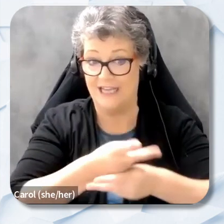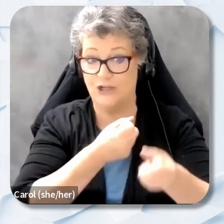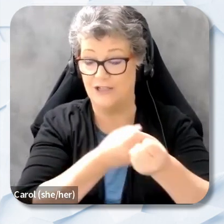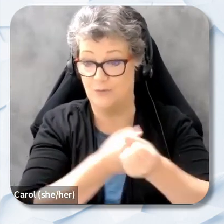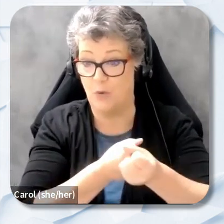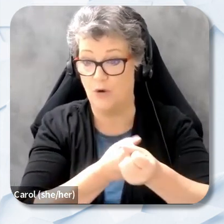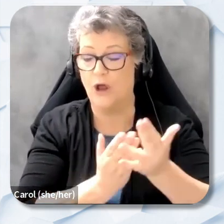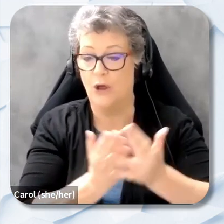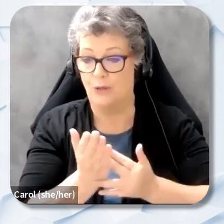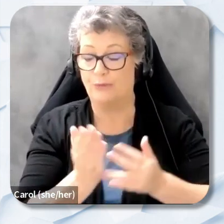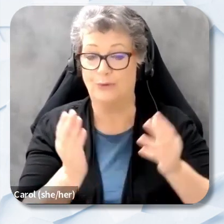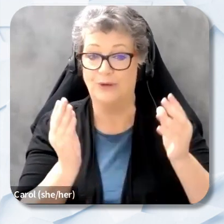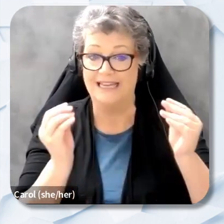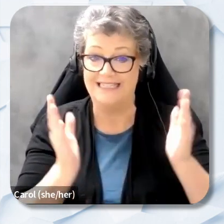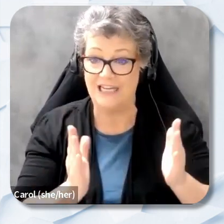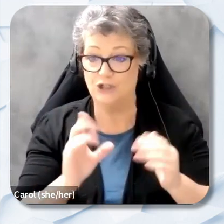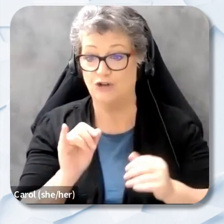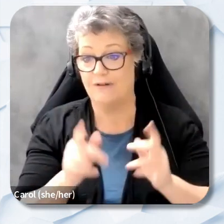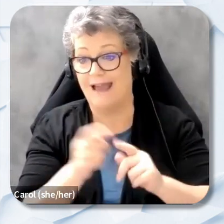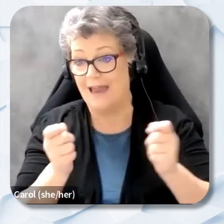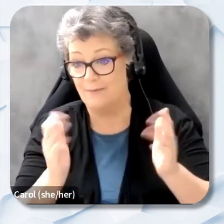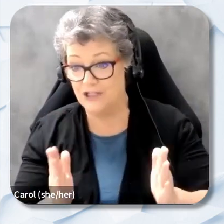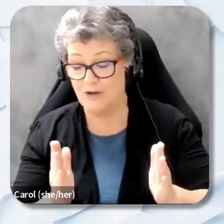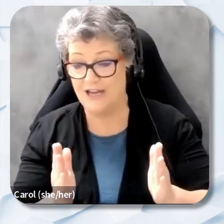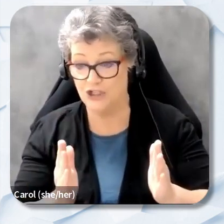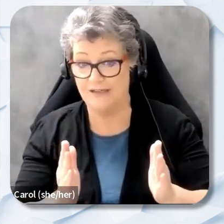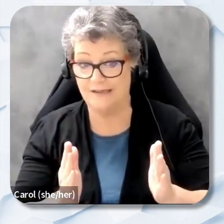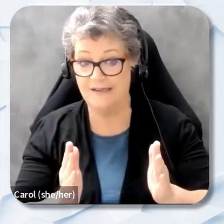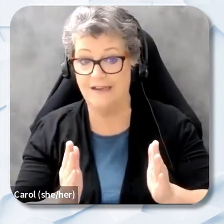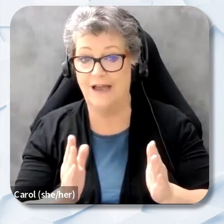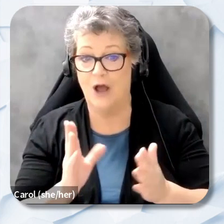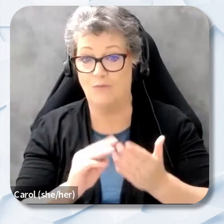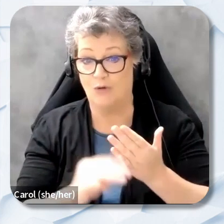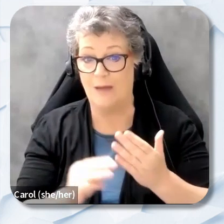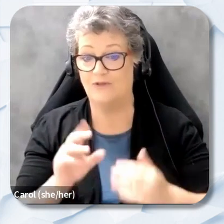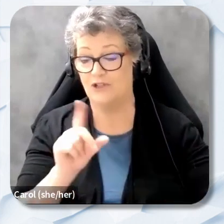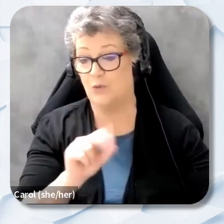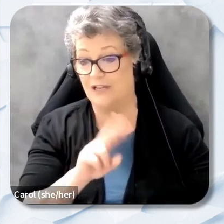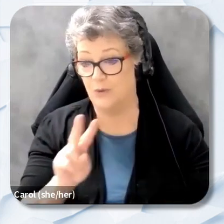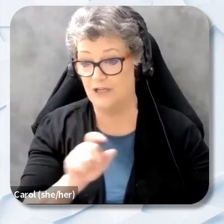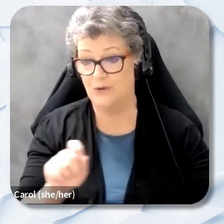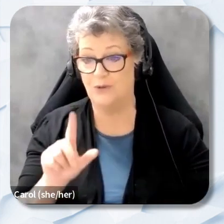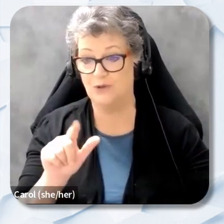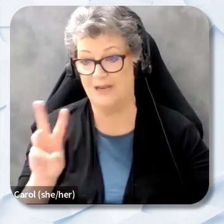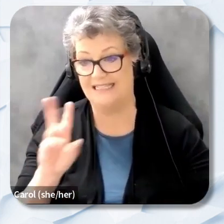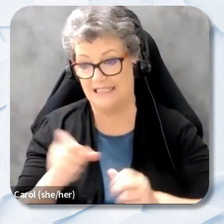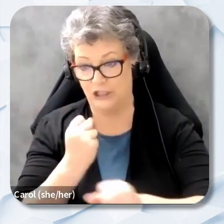and administration induction programs for the 2022 through 2026 years.